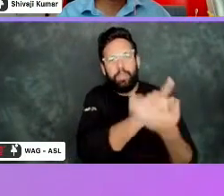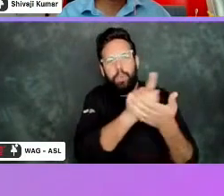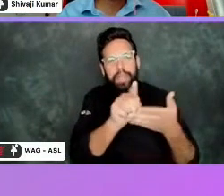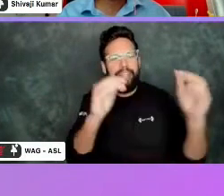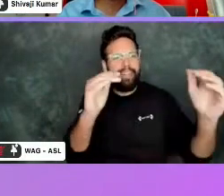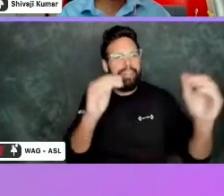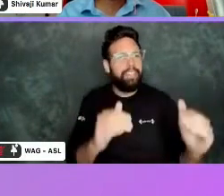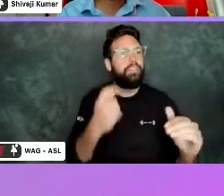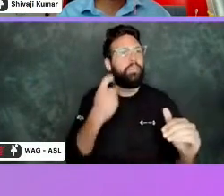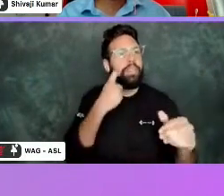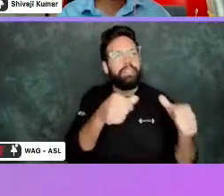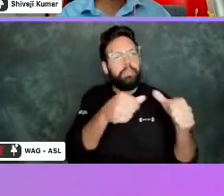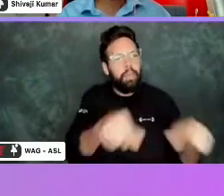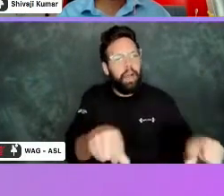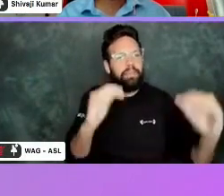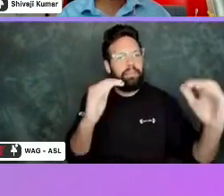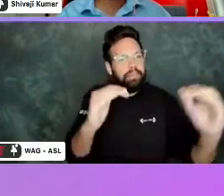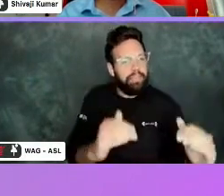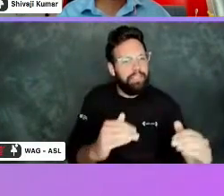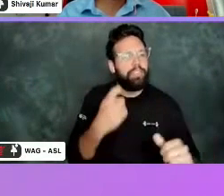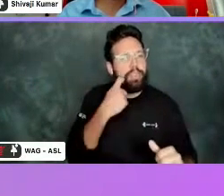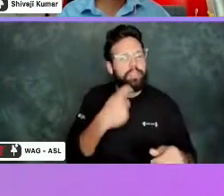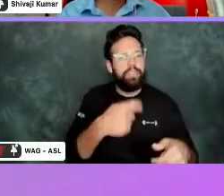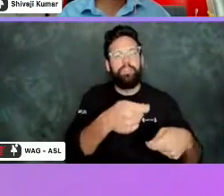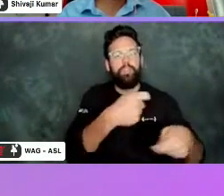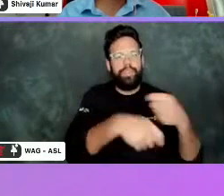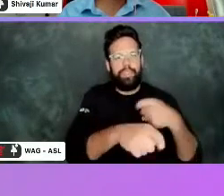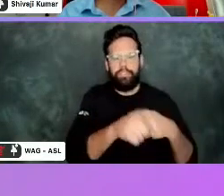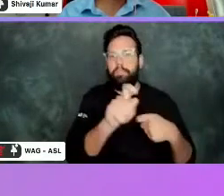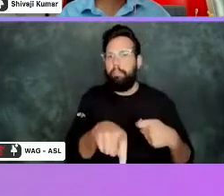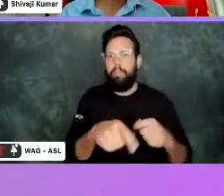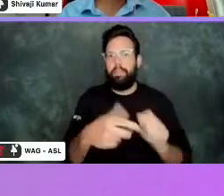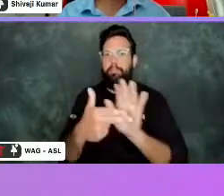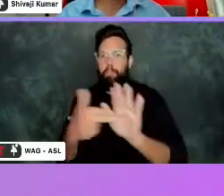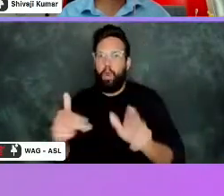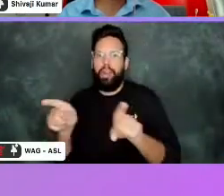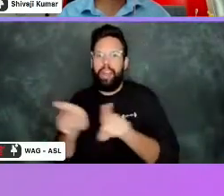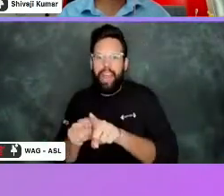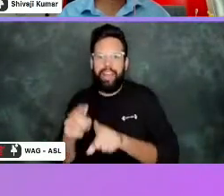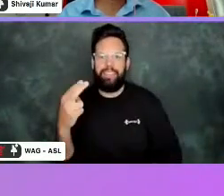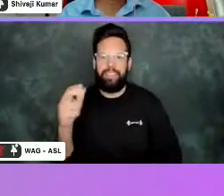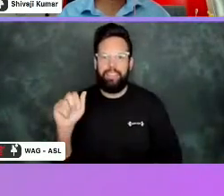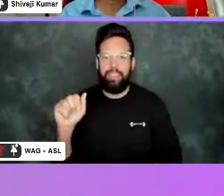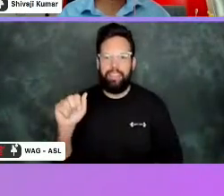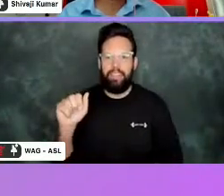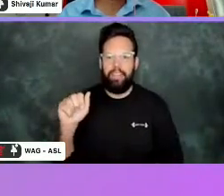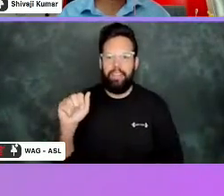and the Recent Transactions text that needs to be marked up as a heading. As a developer, I actually tried to be smart